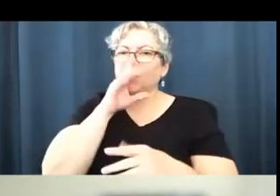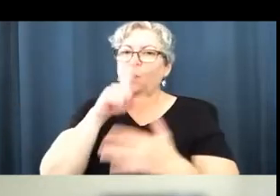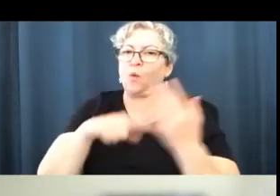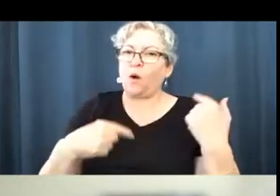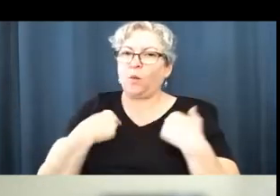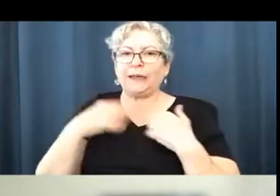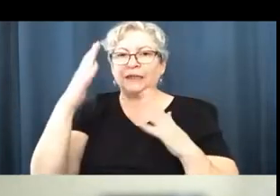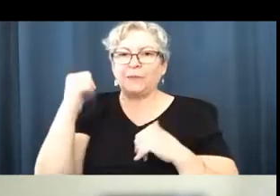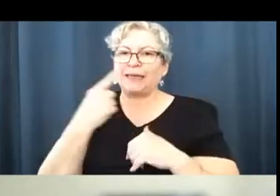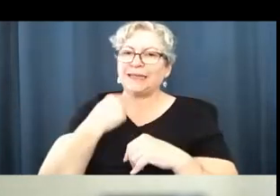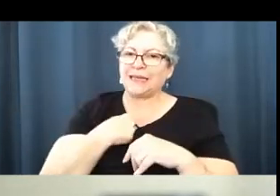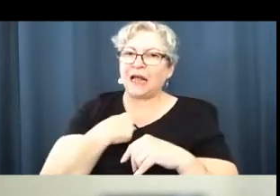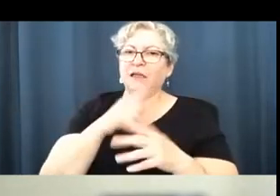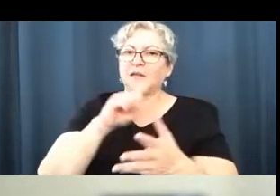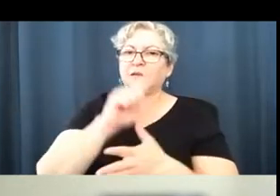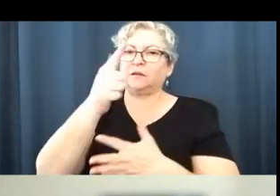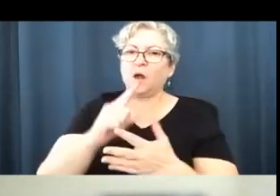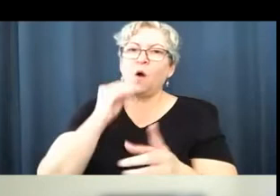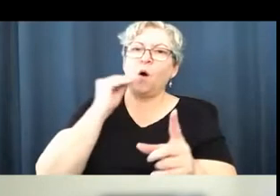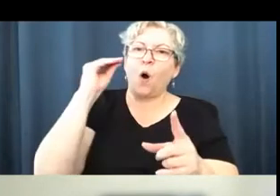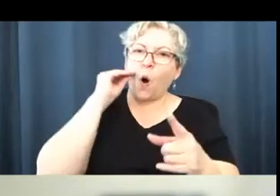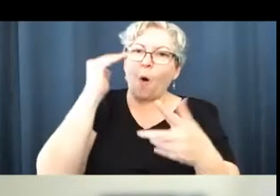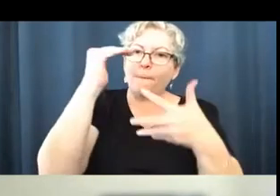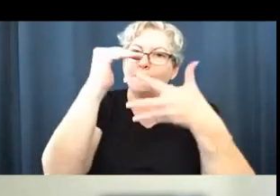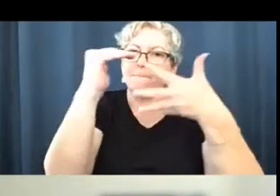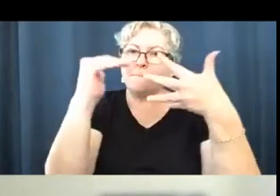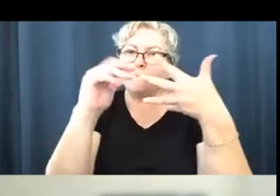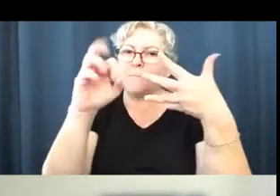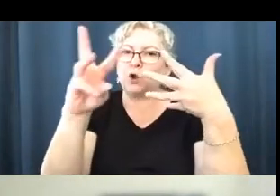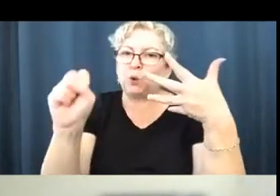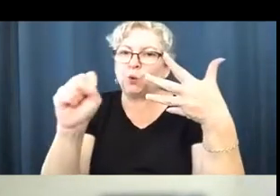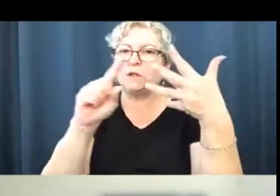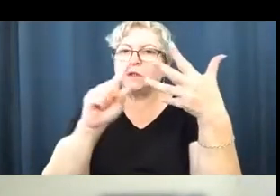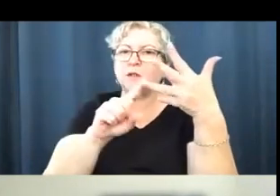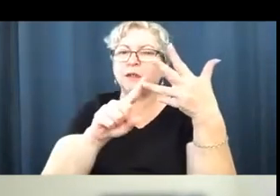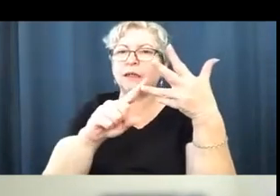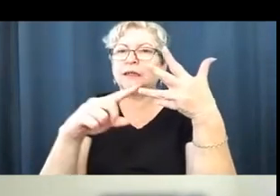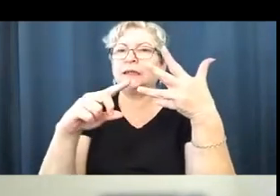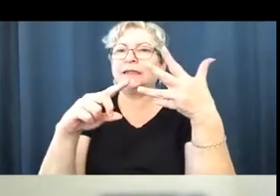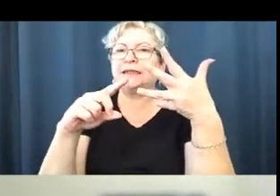It tells us that we have the home button, the news button. And then when we get to the Citylights Survey,